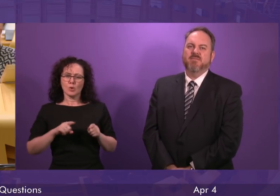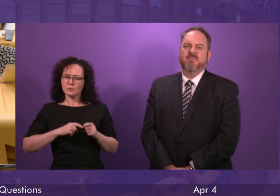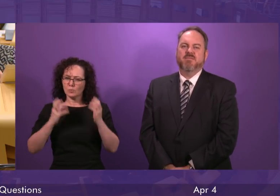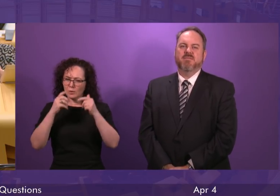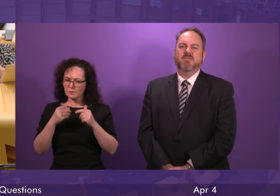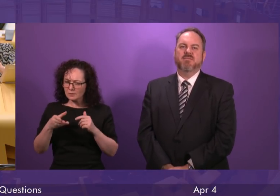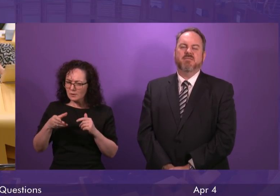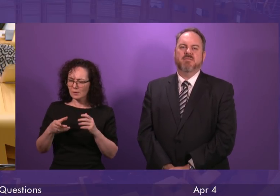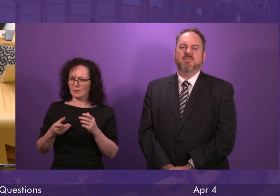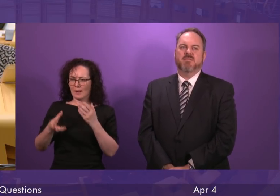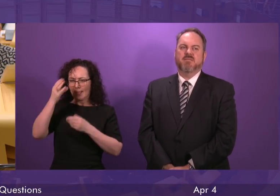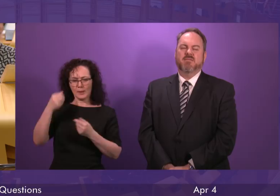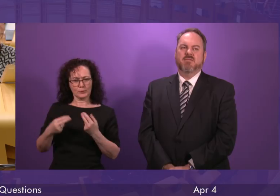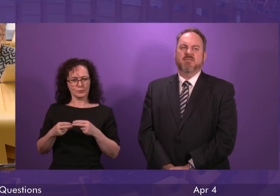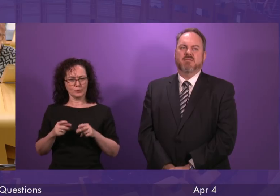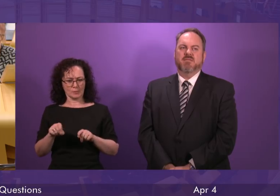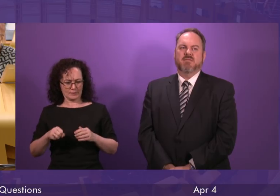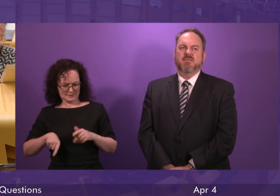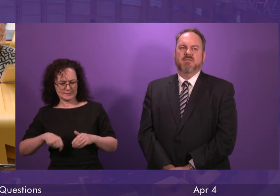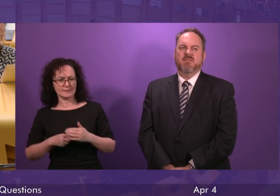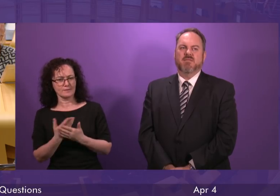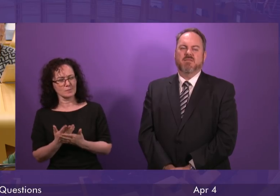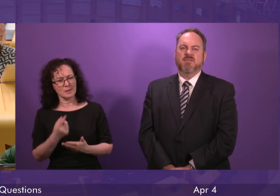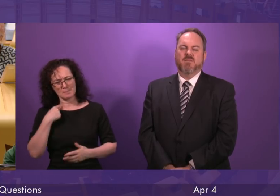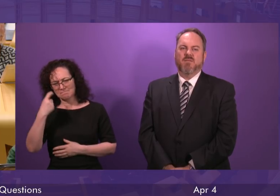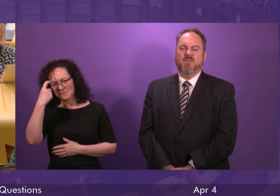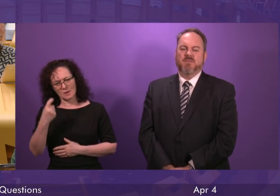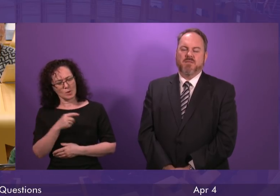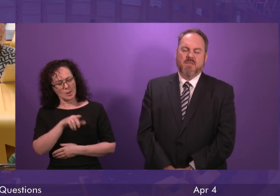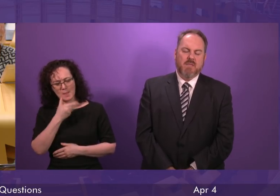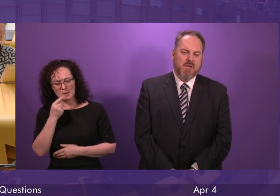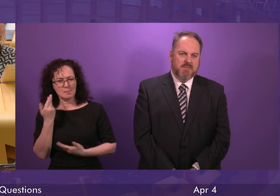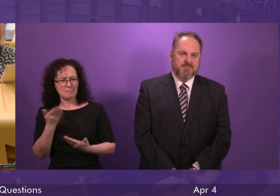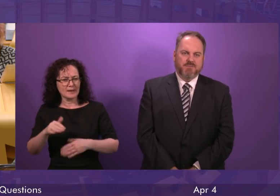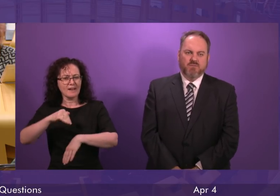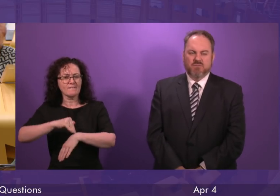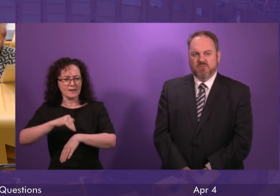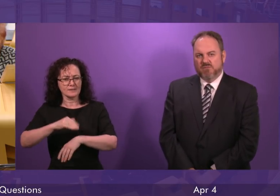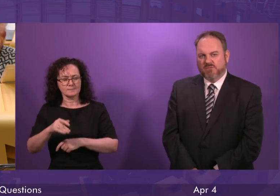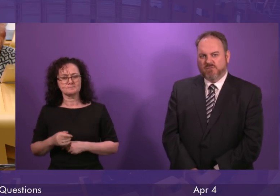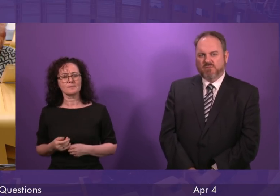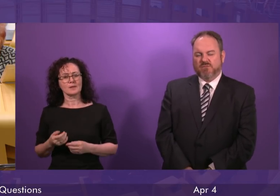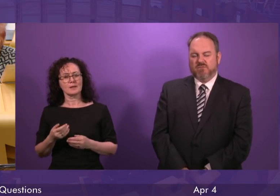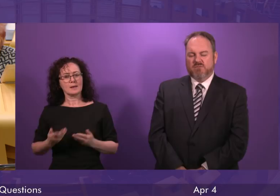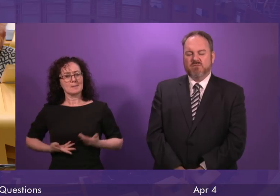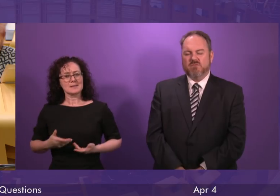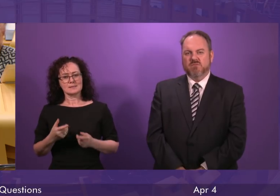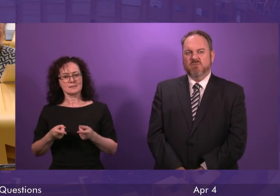learn of the developments at British Gas and my thoughts are with the employees who have been affected. Jamie Hepburn, the Minister for Business, Fair Work and Skills, is trying to arrange